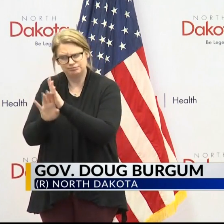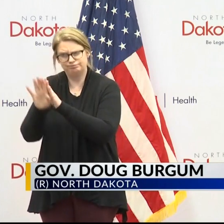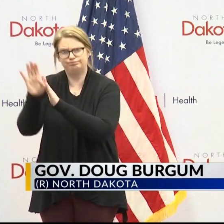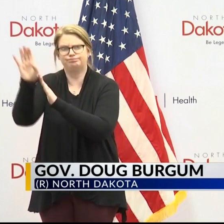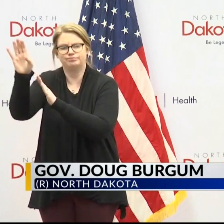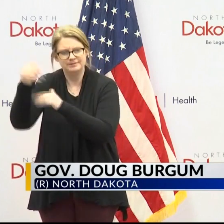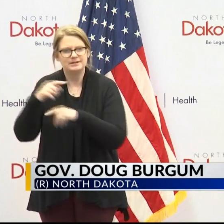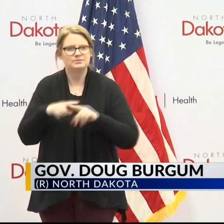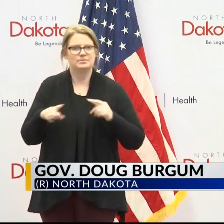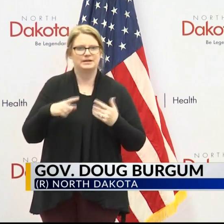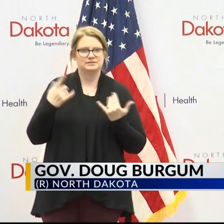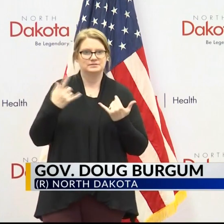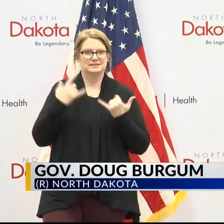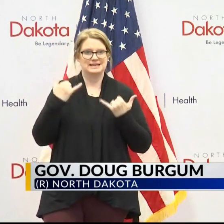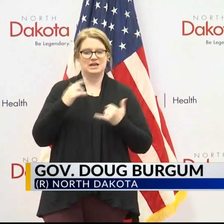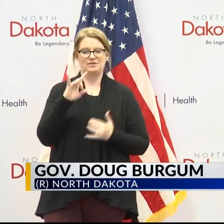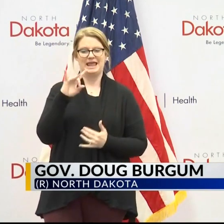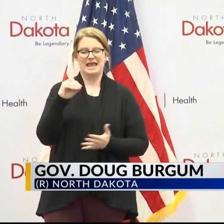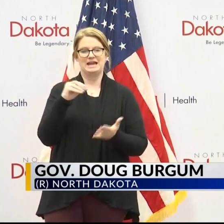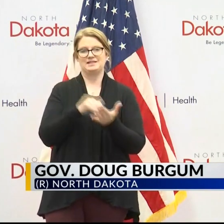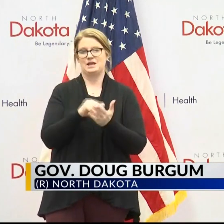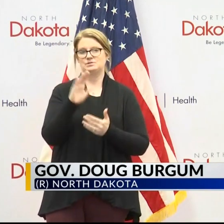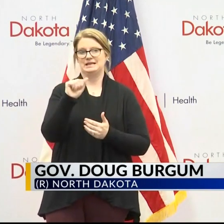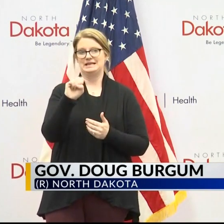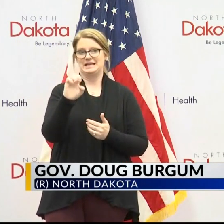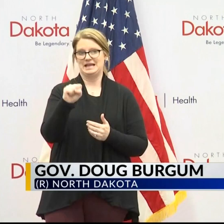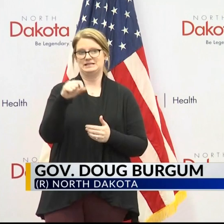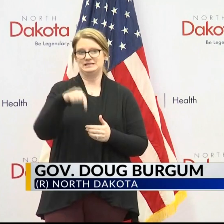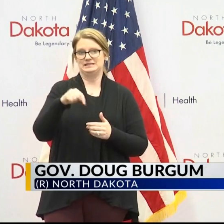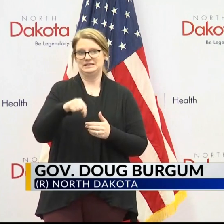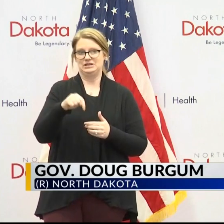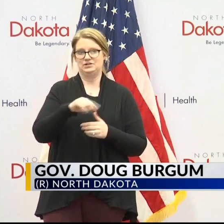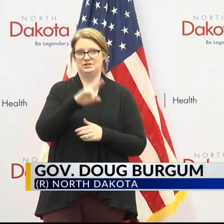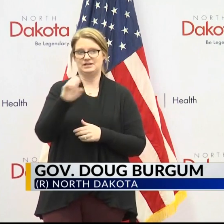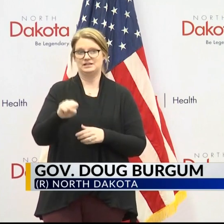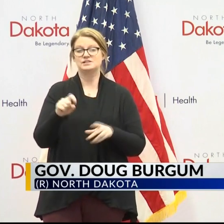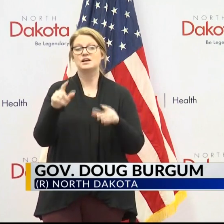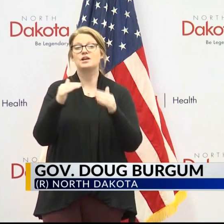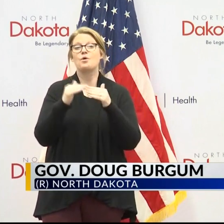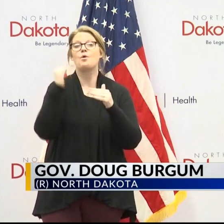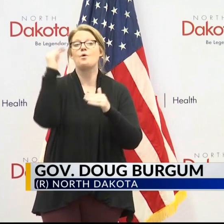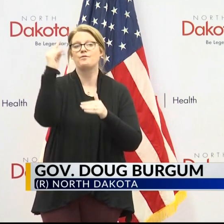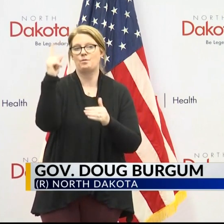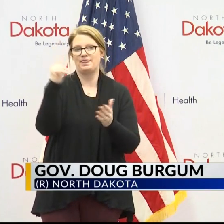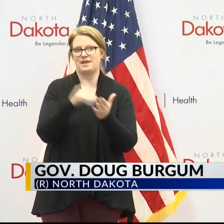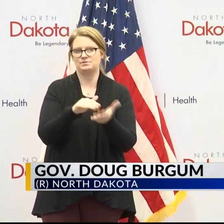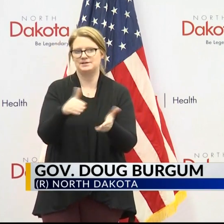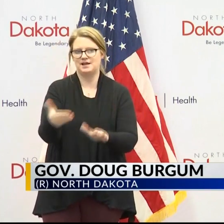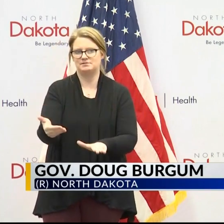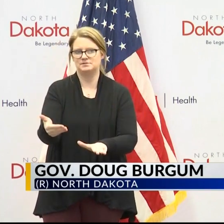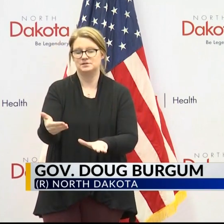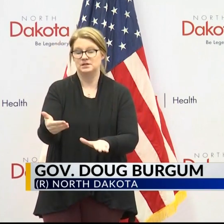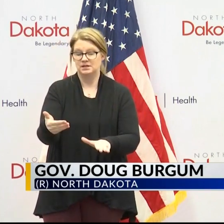IN CONTEXT. WE ARE WEEKS BEHIND.